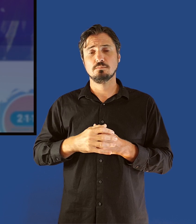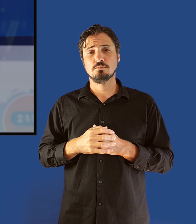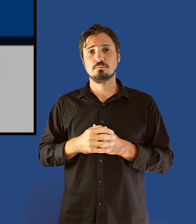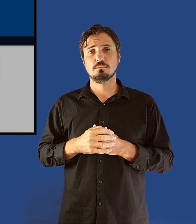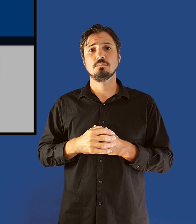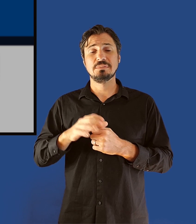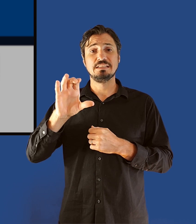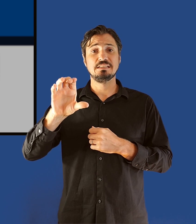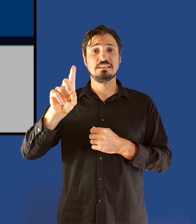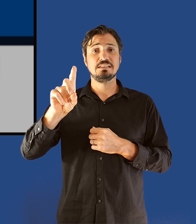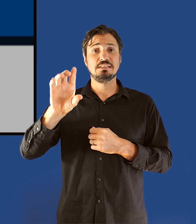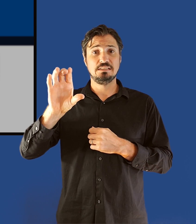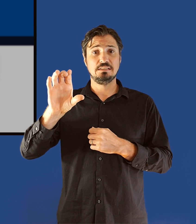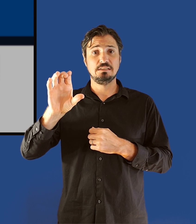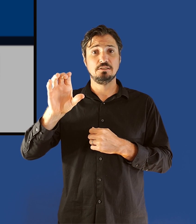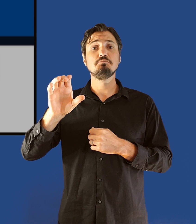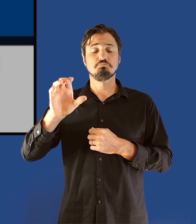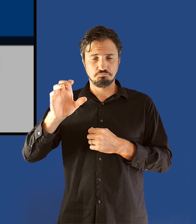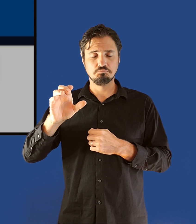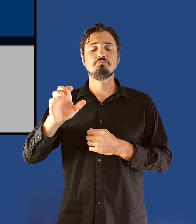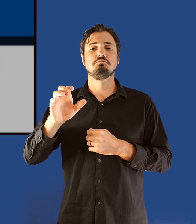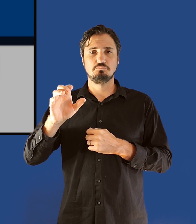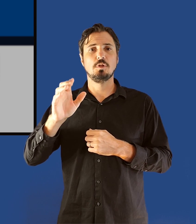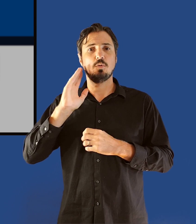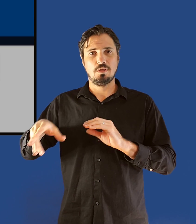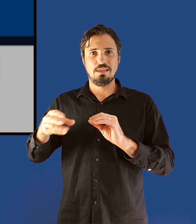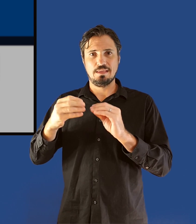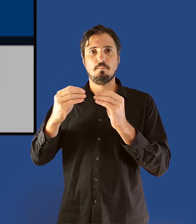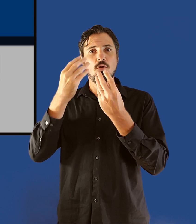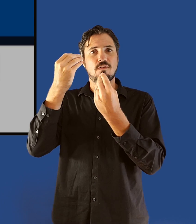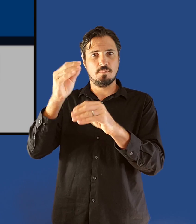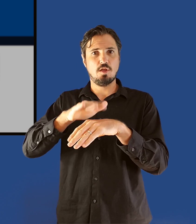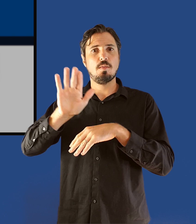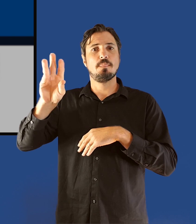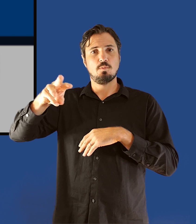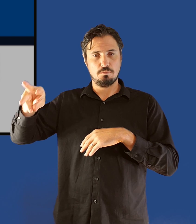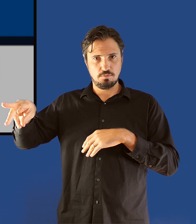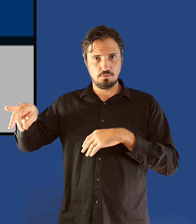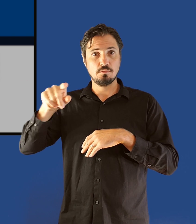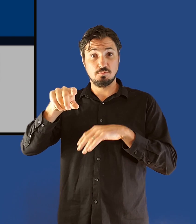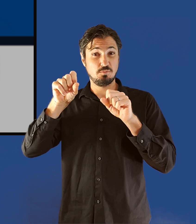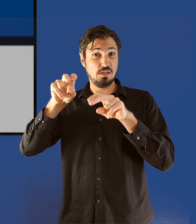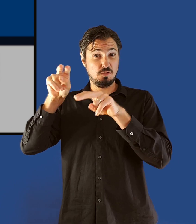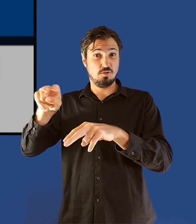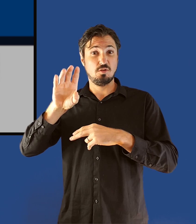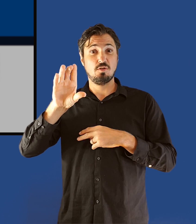The Centers for Disease Control is also updating its website regularly. For more information, please visit Coronavirus.gov.